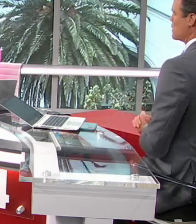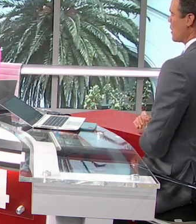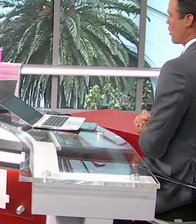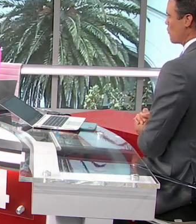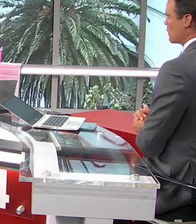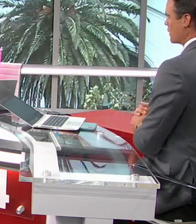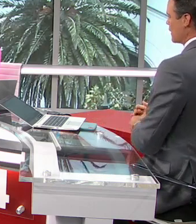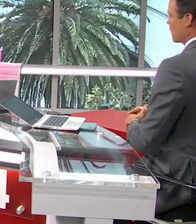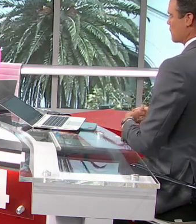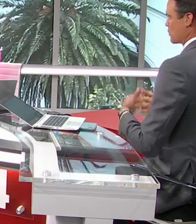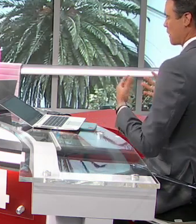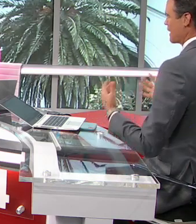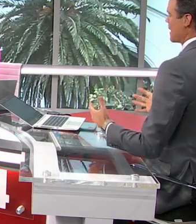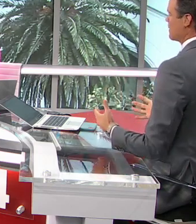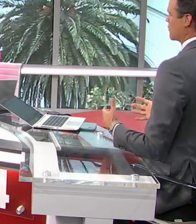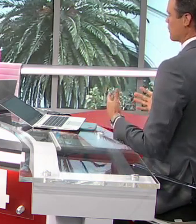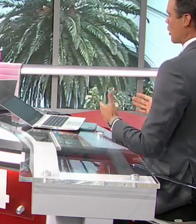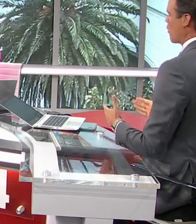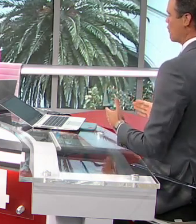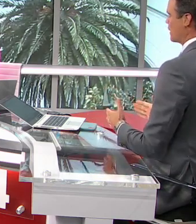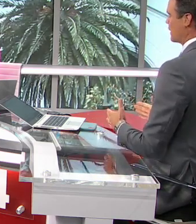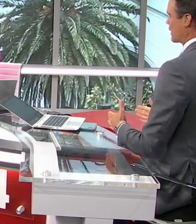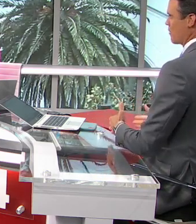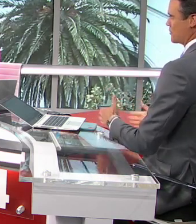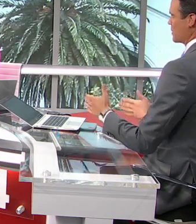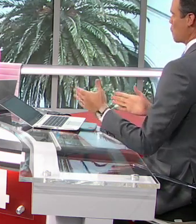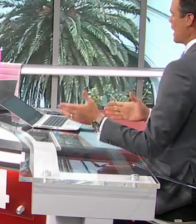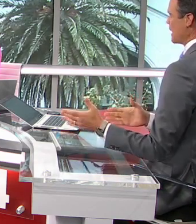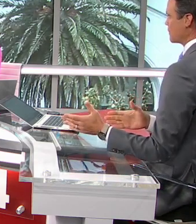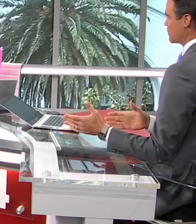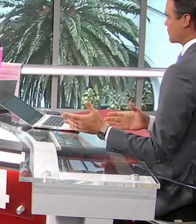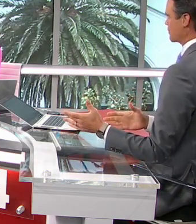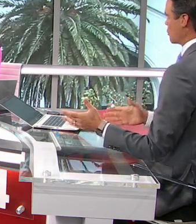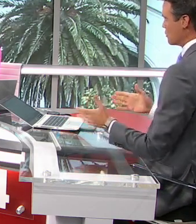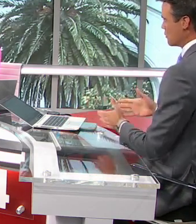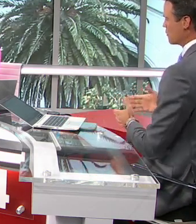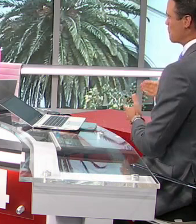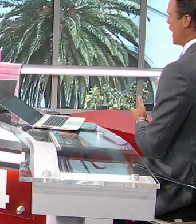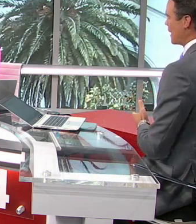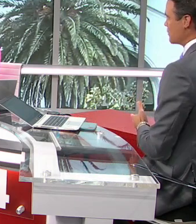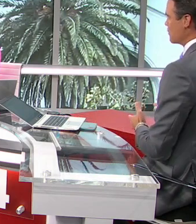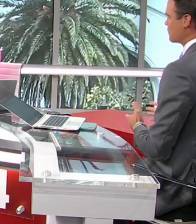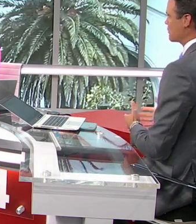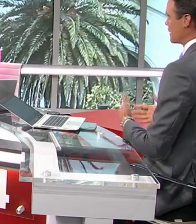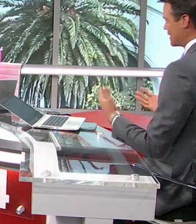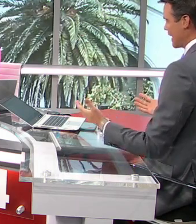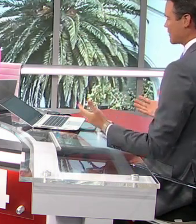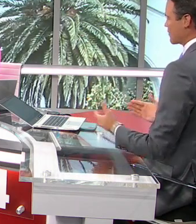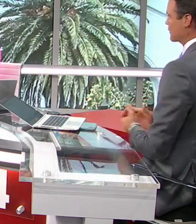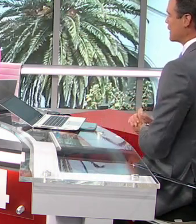35 KRON FOUR'S DAN KERMAN IS LIVE WITH US TONIGHT FROM SAN FRANCISCO WITH MORE ON THIS